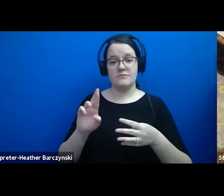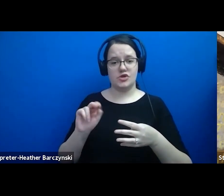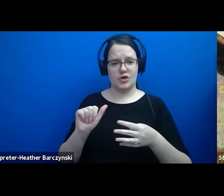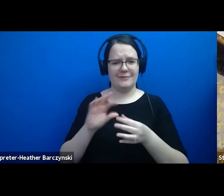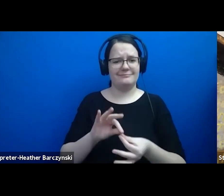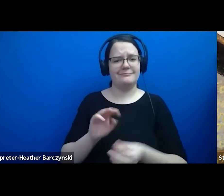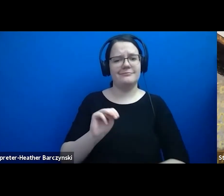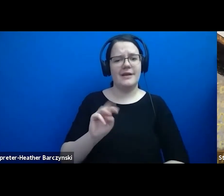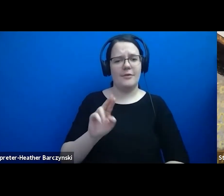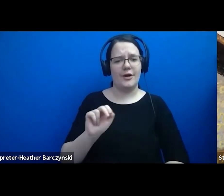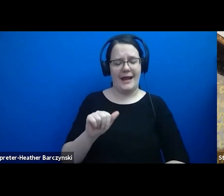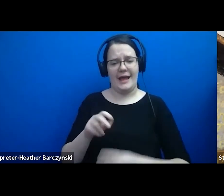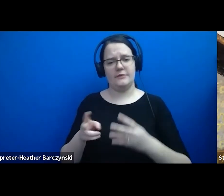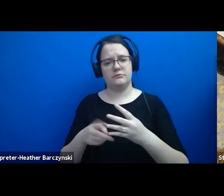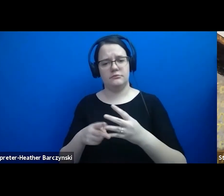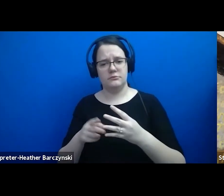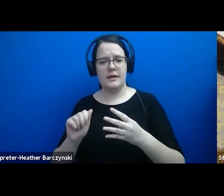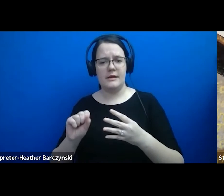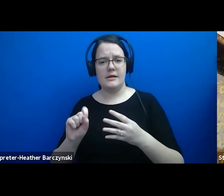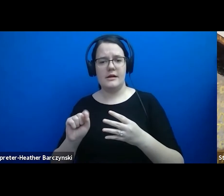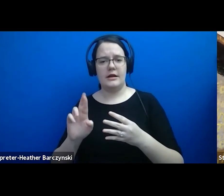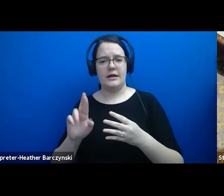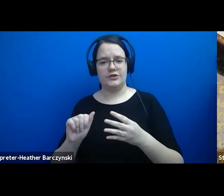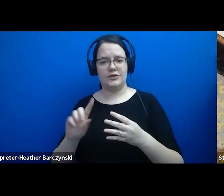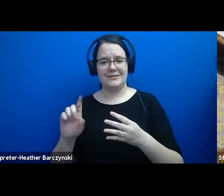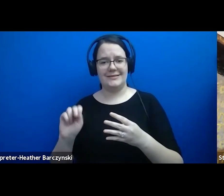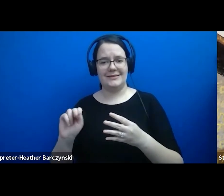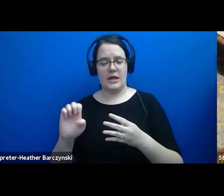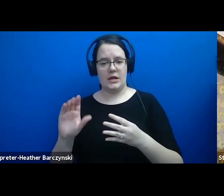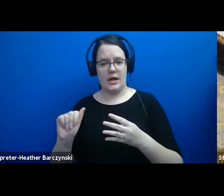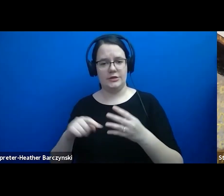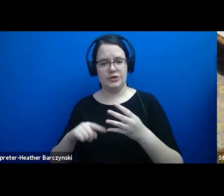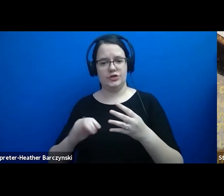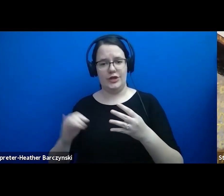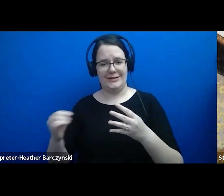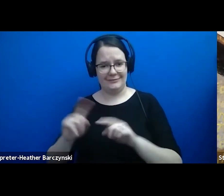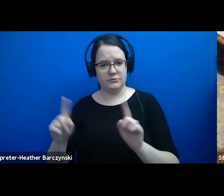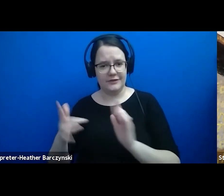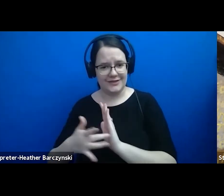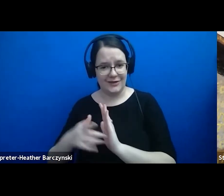that's astrazeneca and jnj and in large part that technology has been refined through studies of hiv